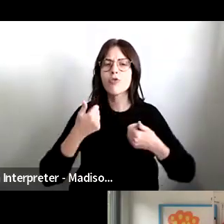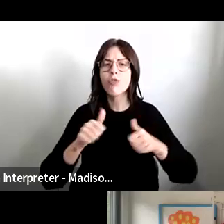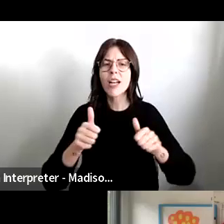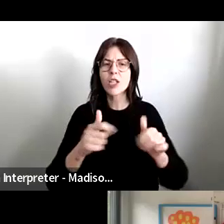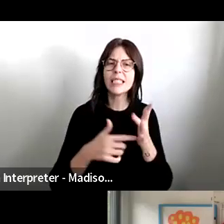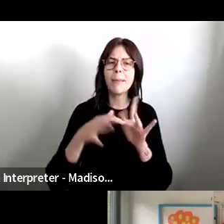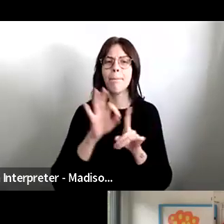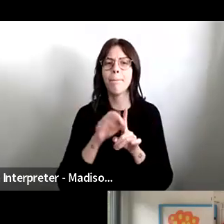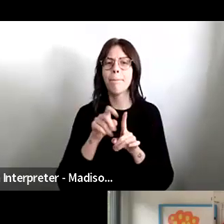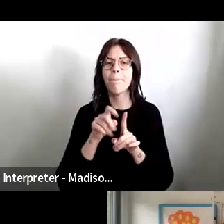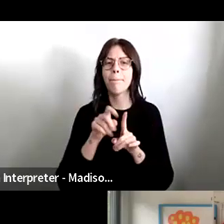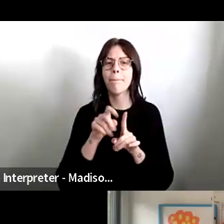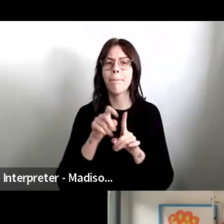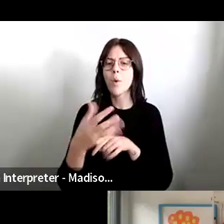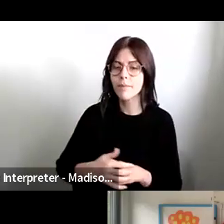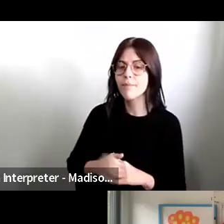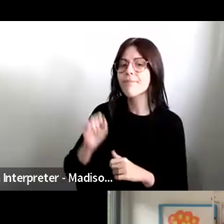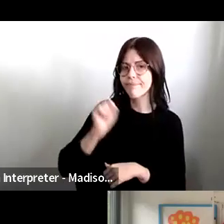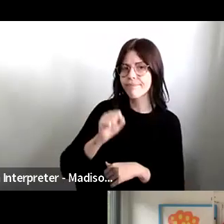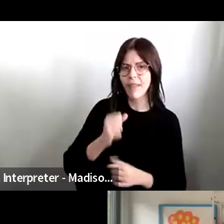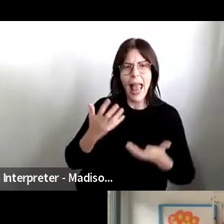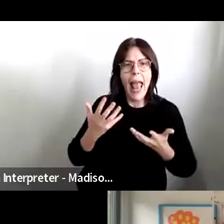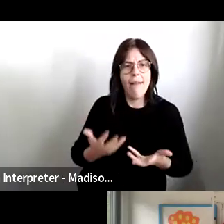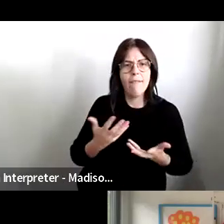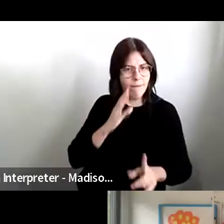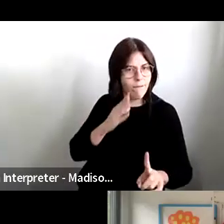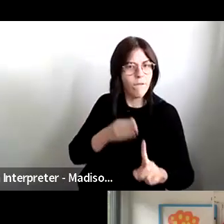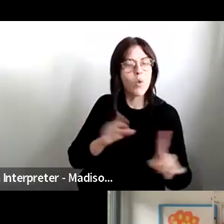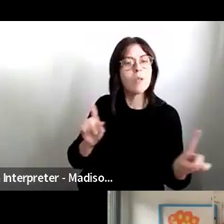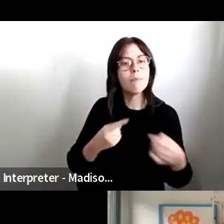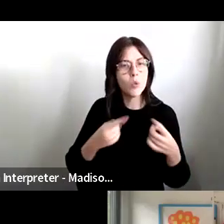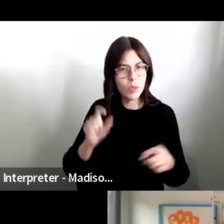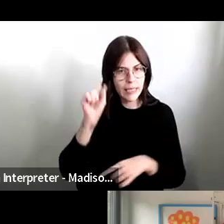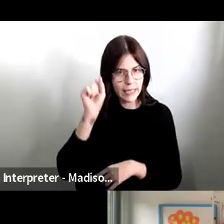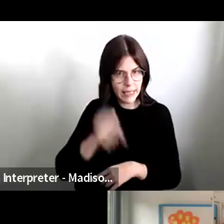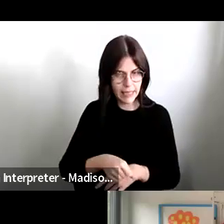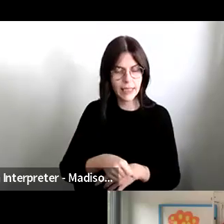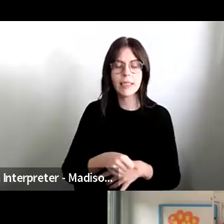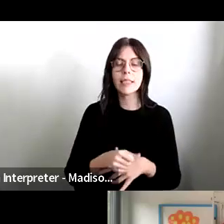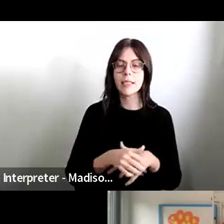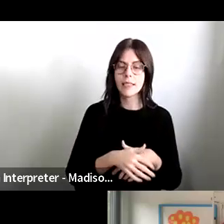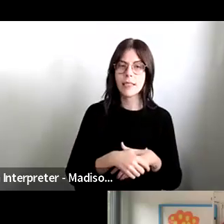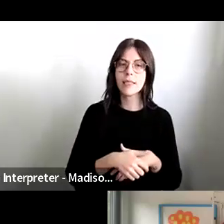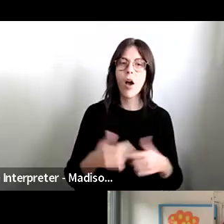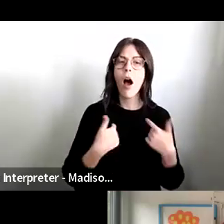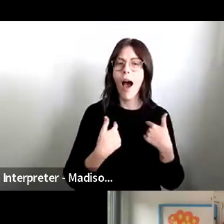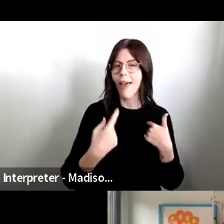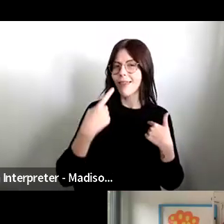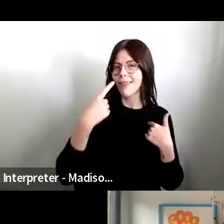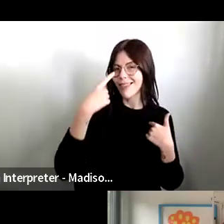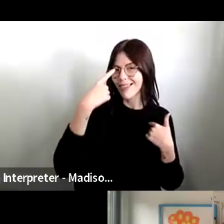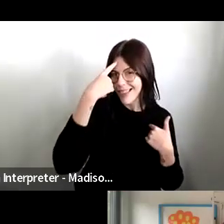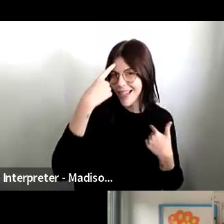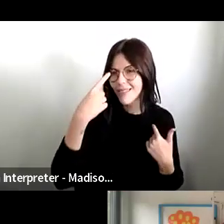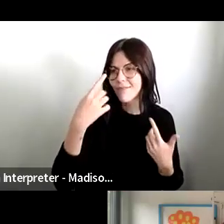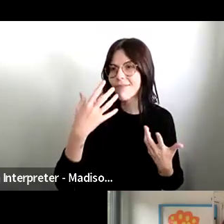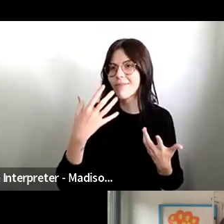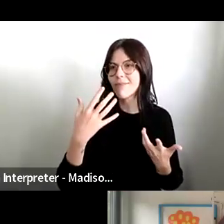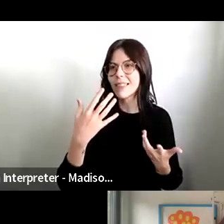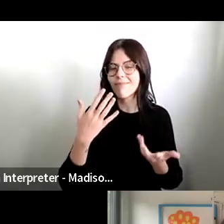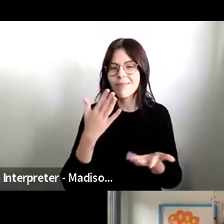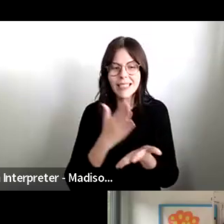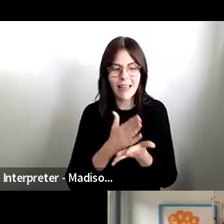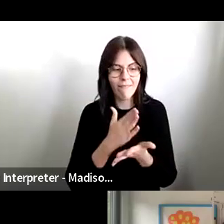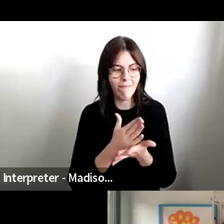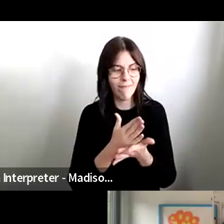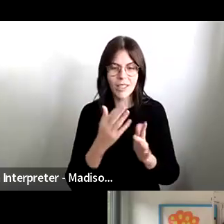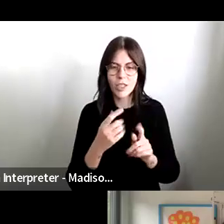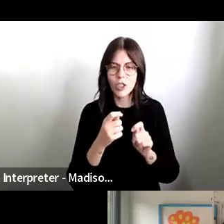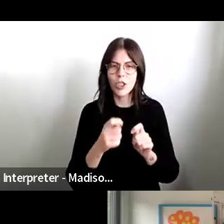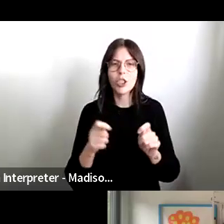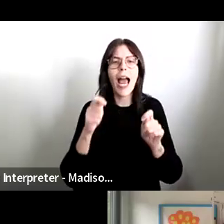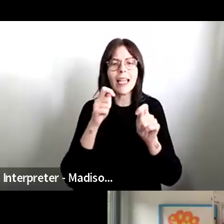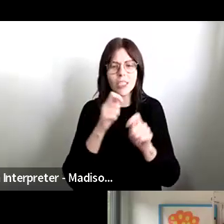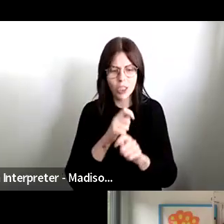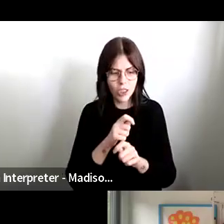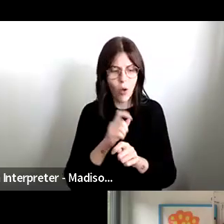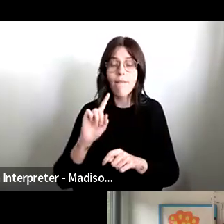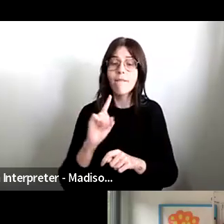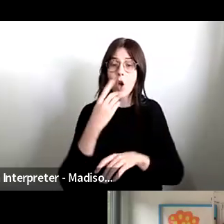I have been heavily based in music. I think it definitely changes over... I'm trying to